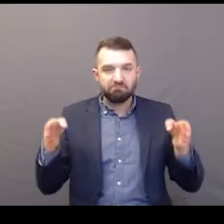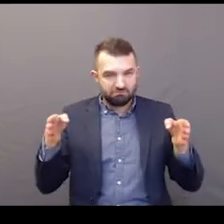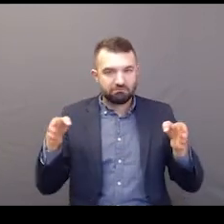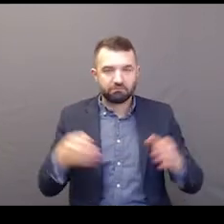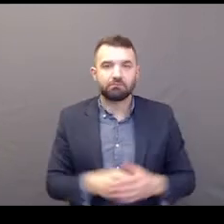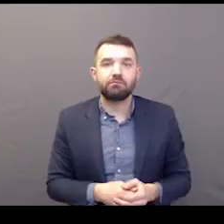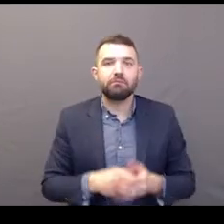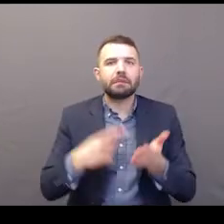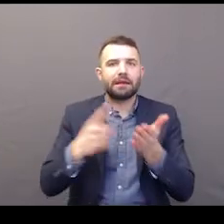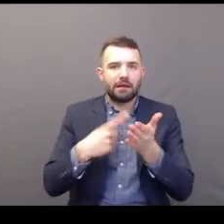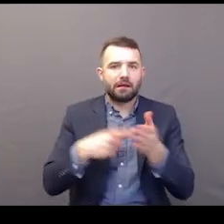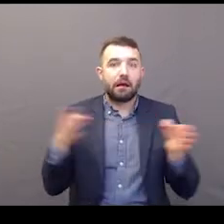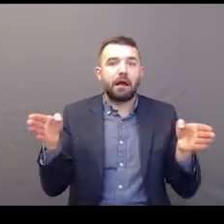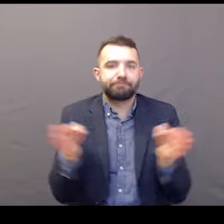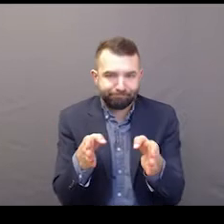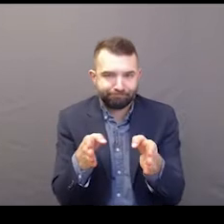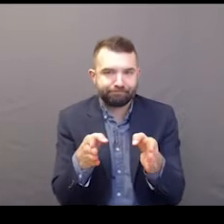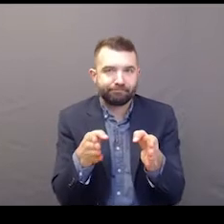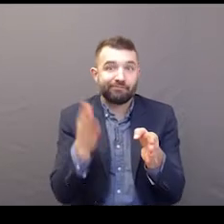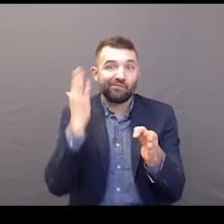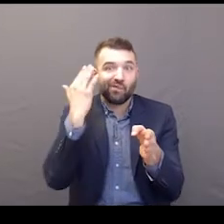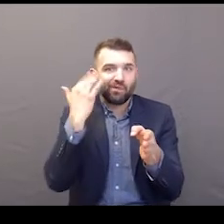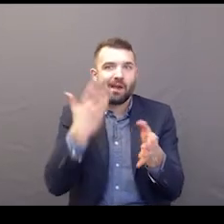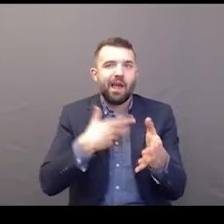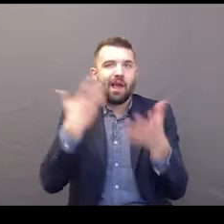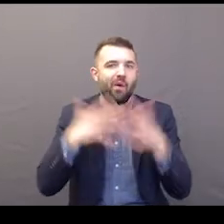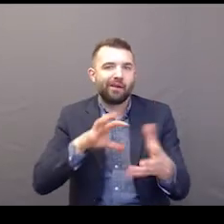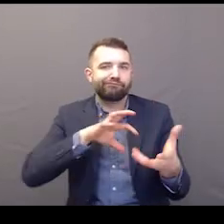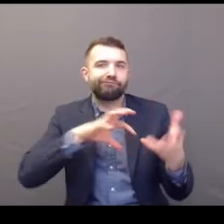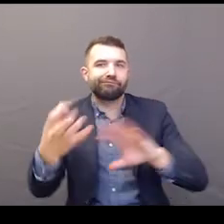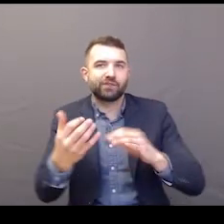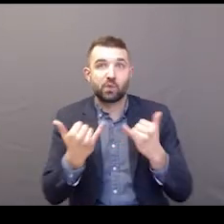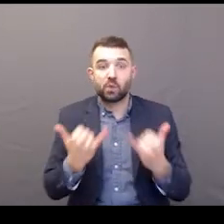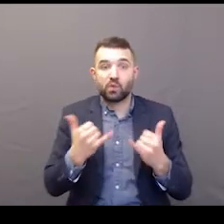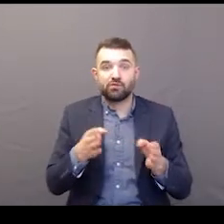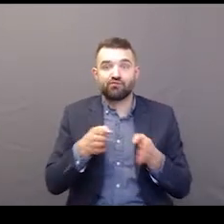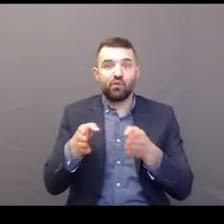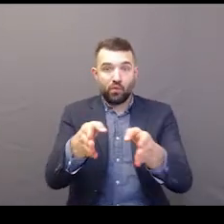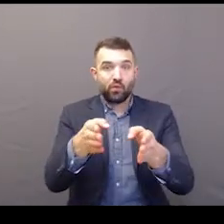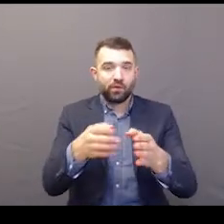to avoid major impacts. Retaining walls, where they are needed, will be of varying heights across